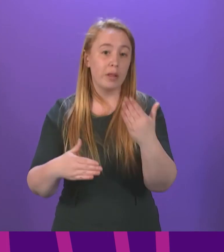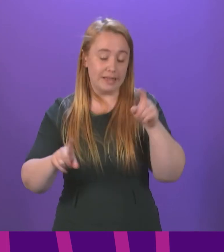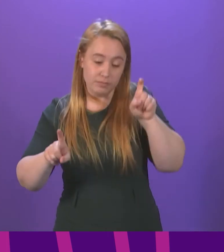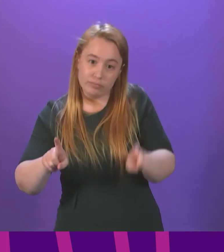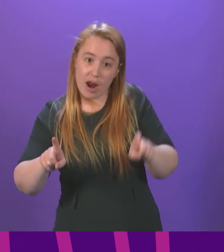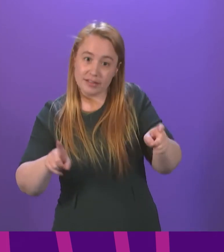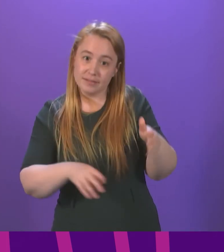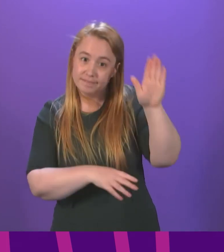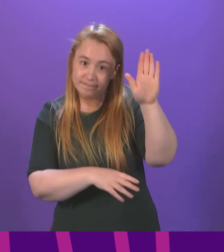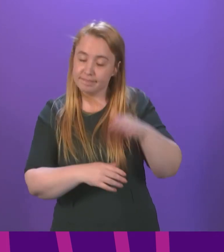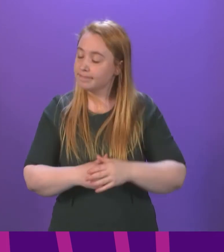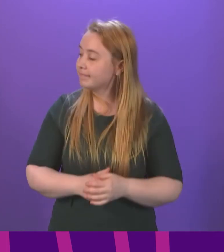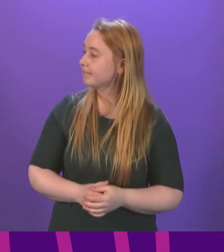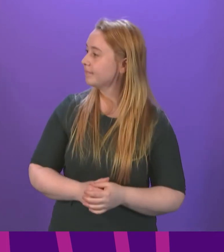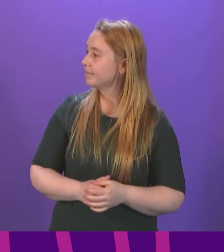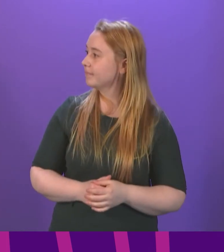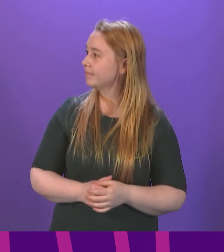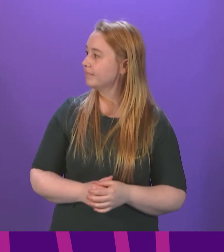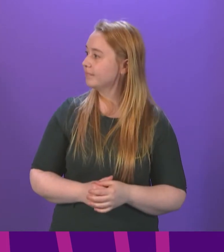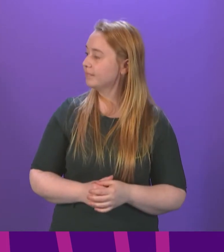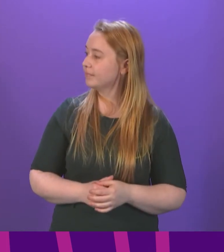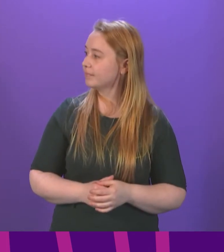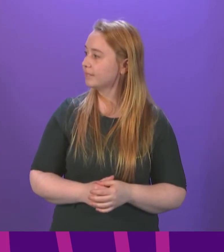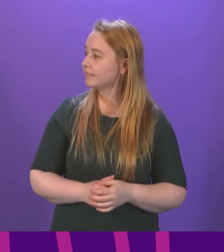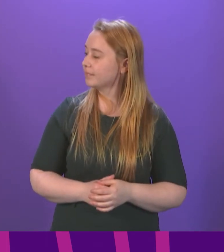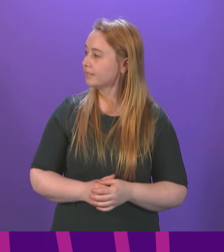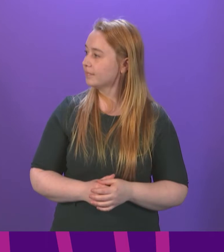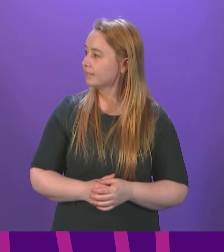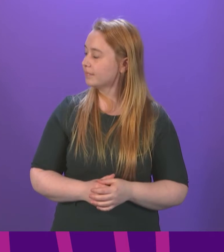request-to-speak button. Members who are contributing remotely should type R in the chat function.